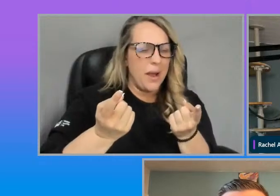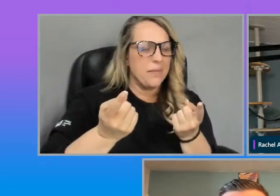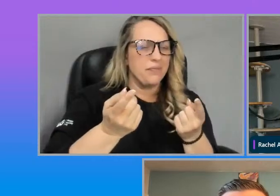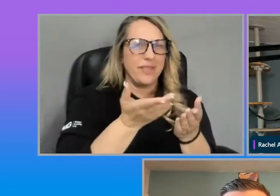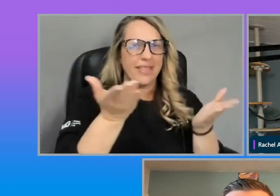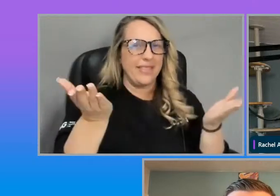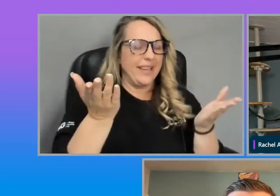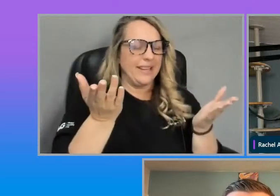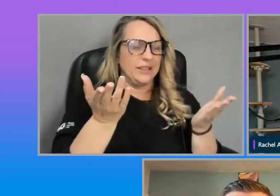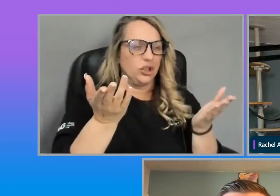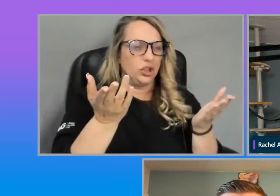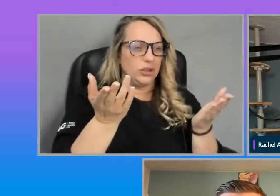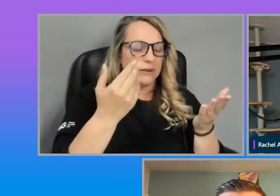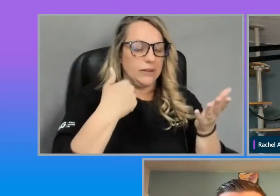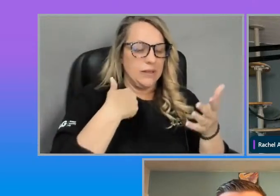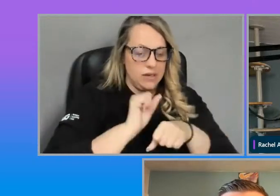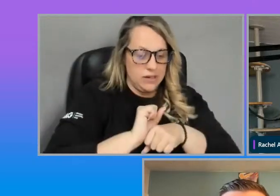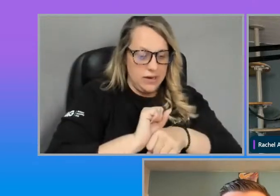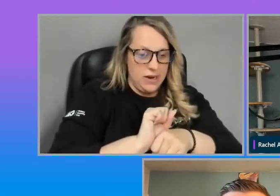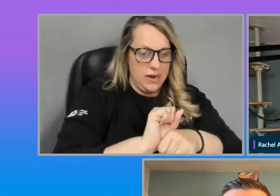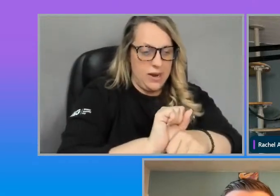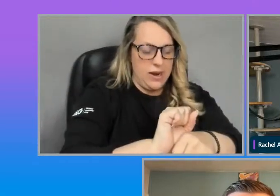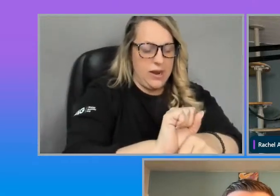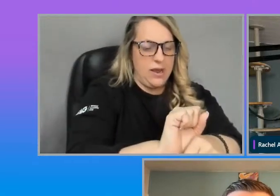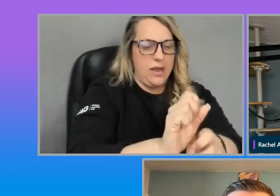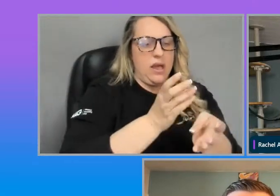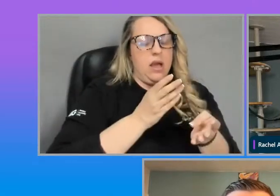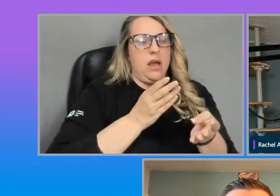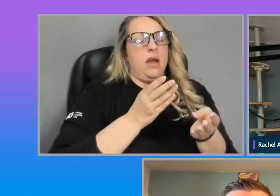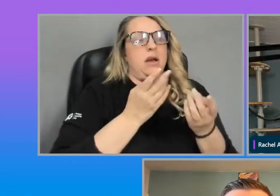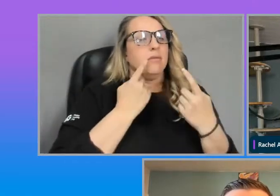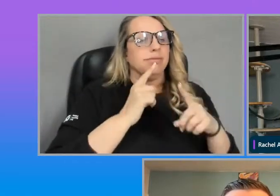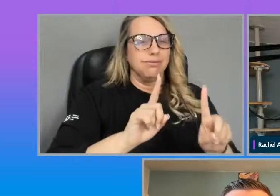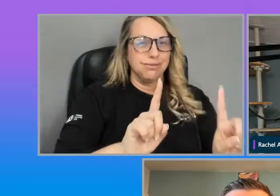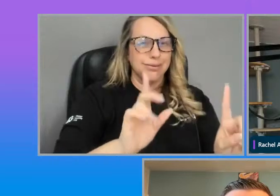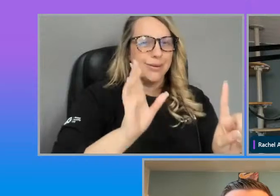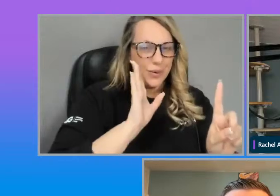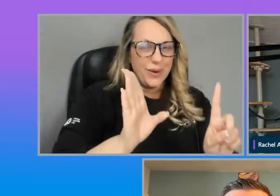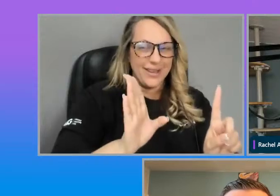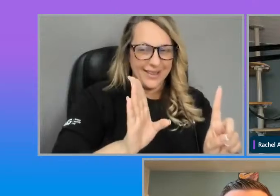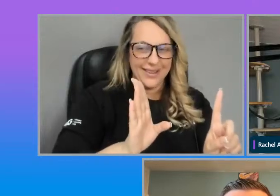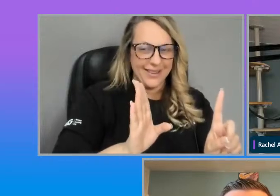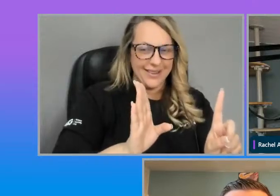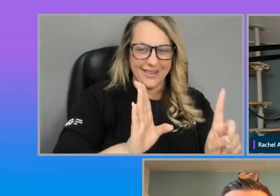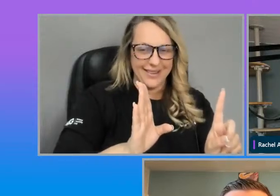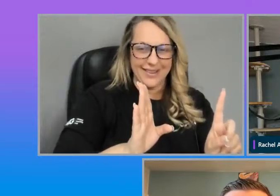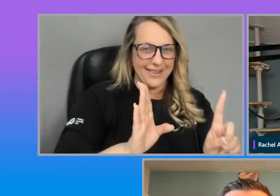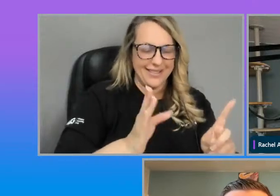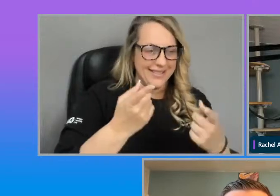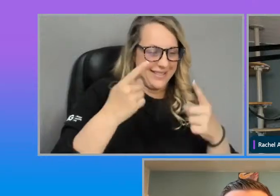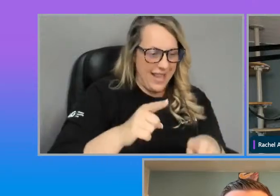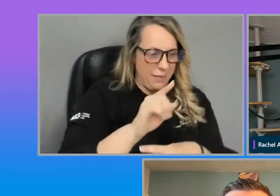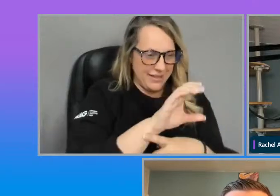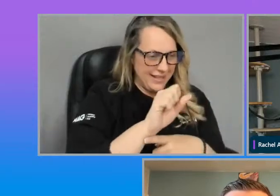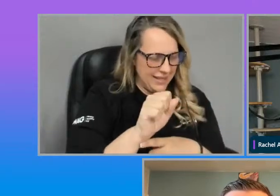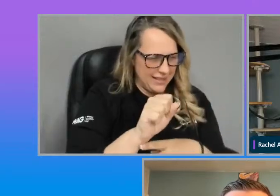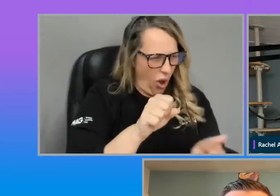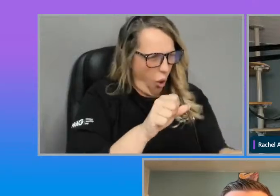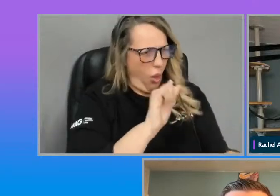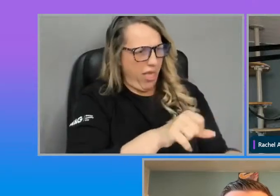this for a long time, things just come together, you know, it's like suddenly like you'll see like suddenly a whole bunch